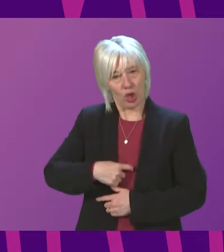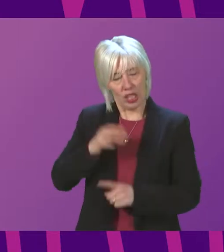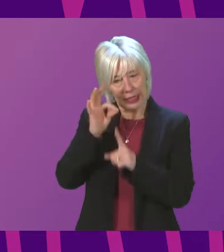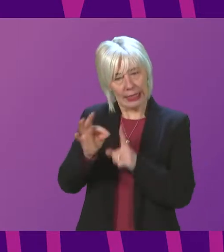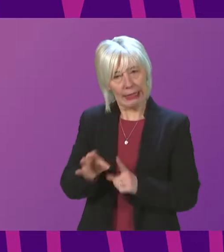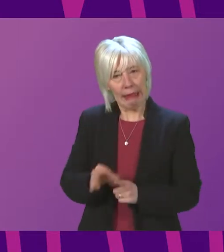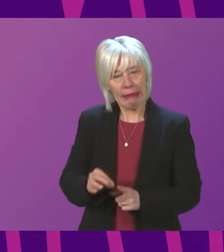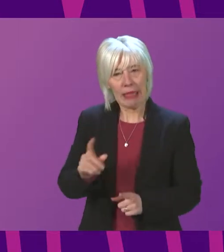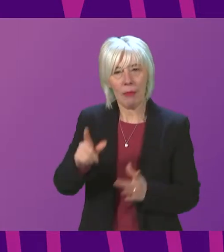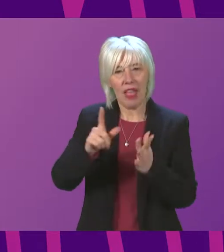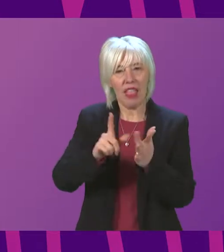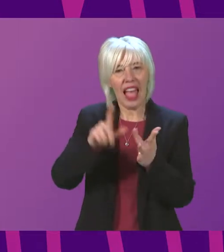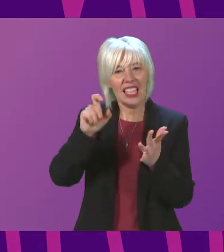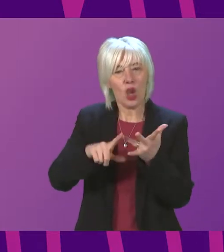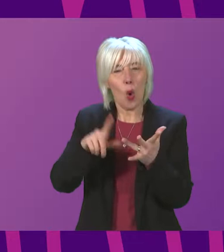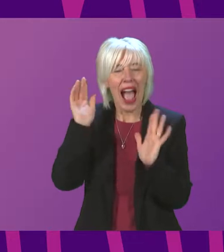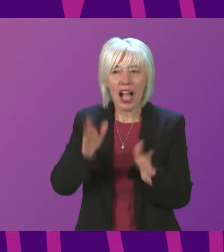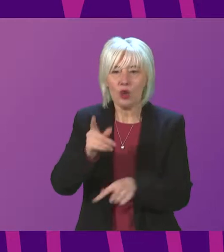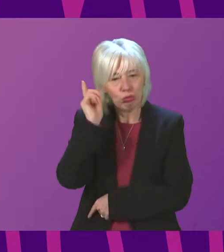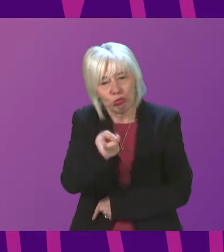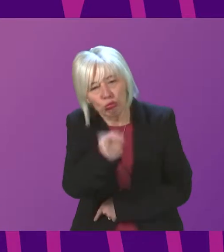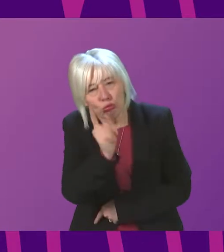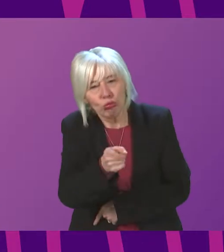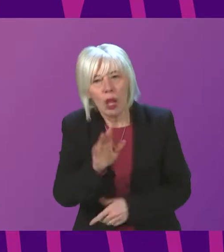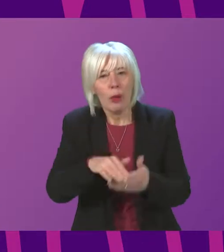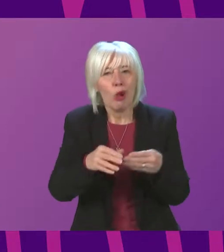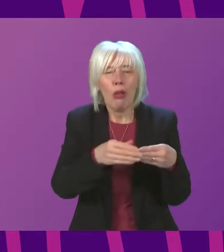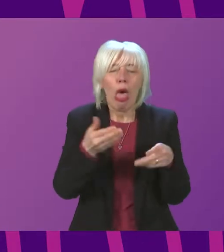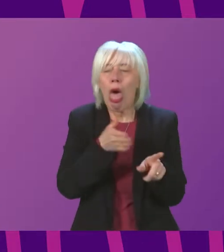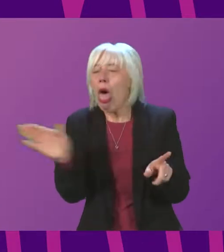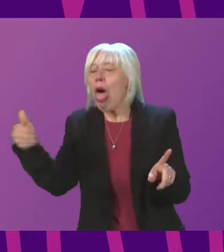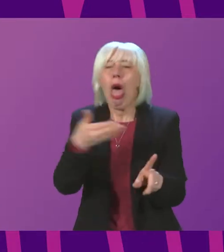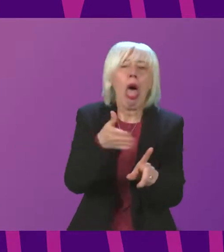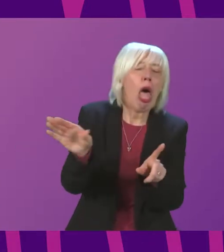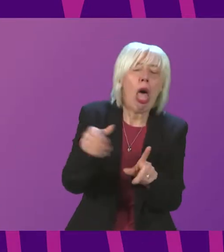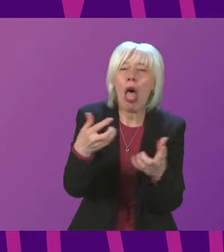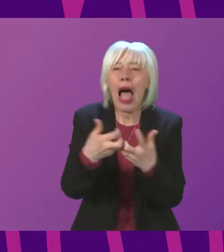reprimand the Scottish Government for misleading us about how that data would be used.